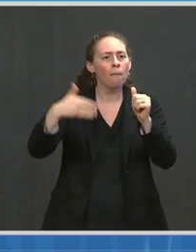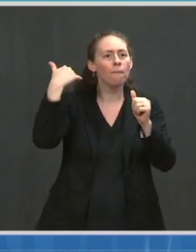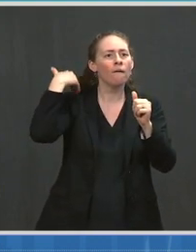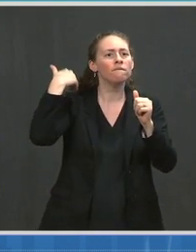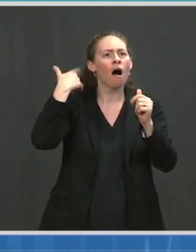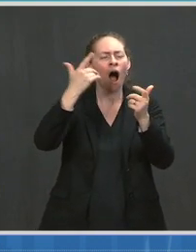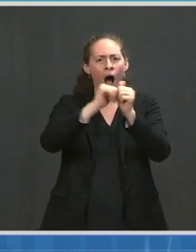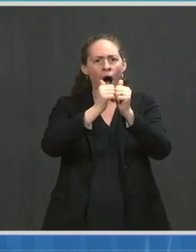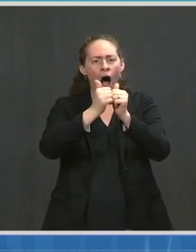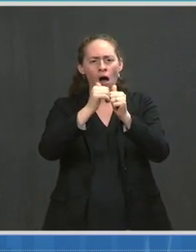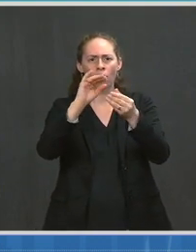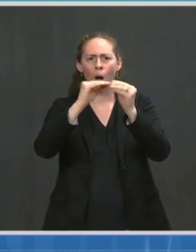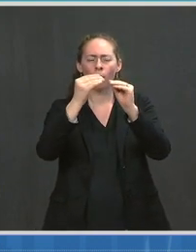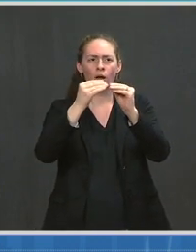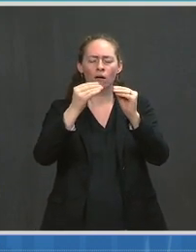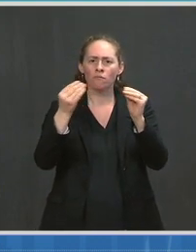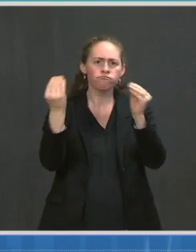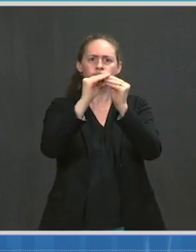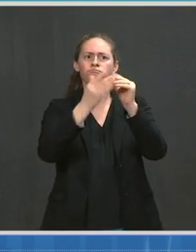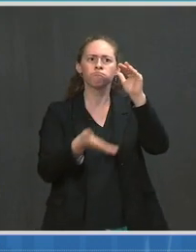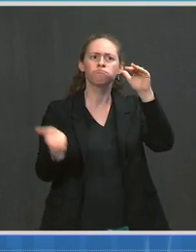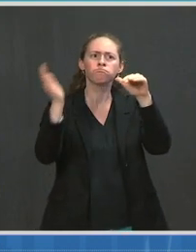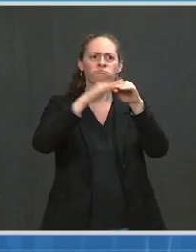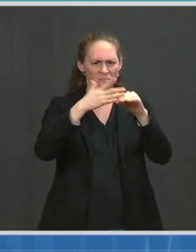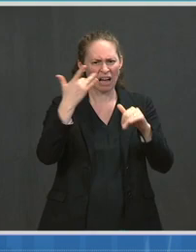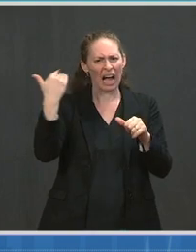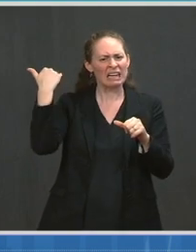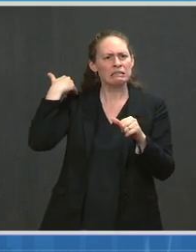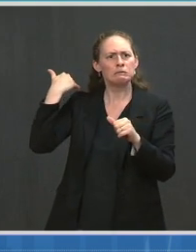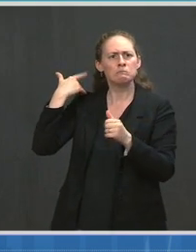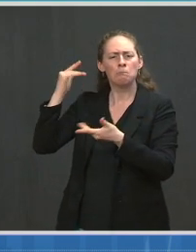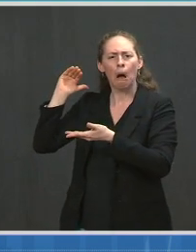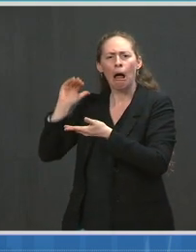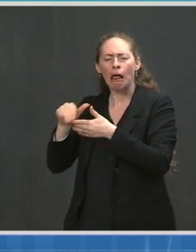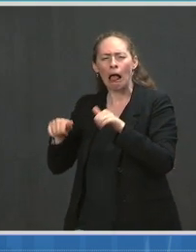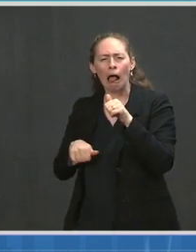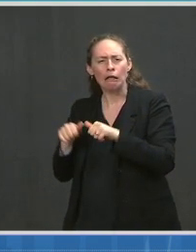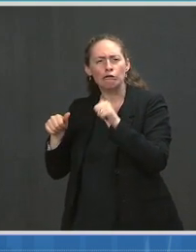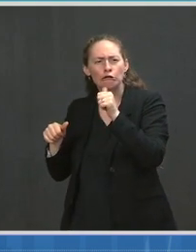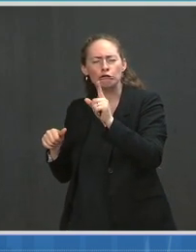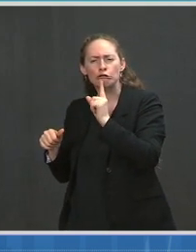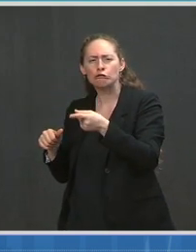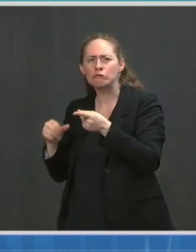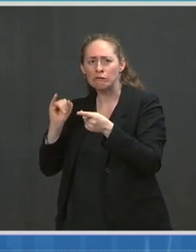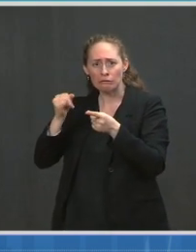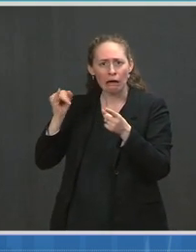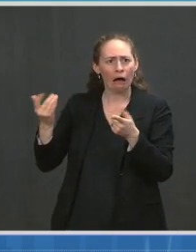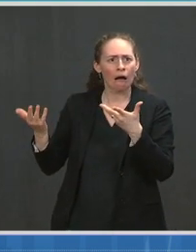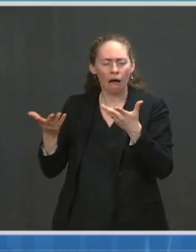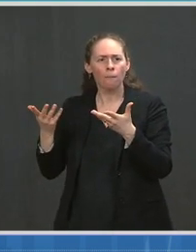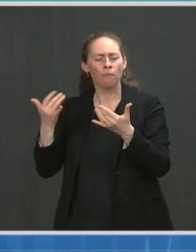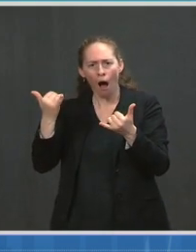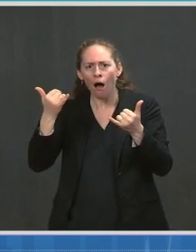given it seemed to be in doubt just a few days ago that J&J would actually make that goal. And then for Dr. Fauci,